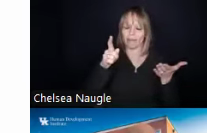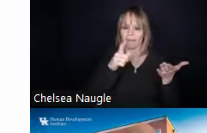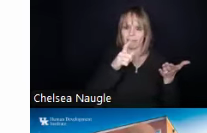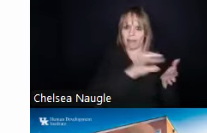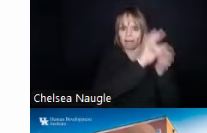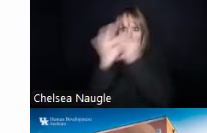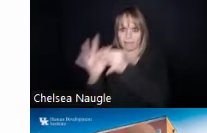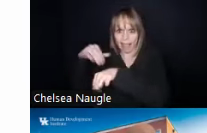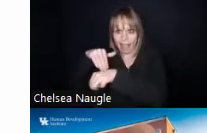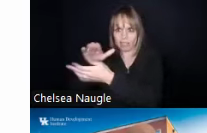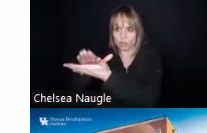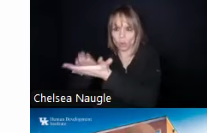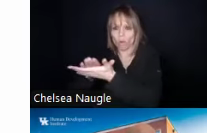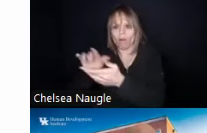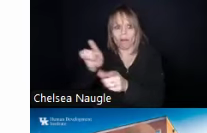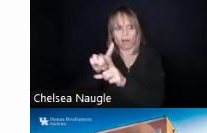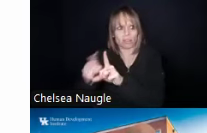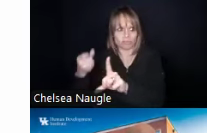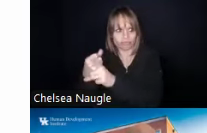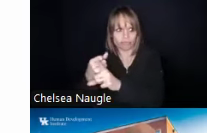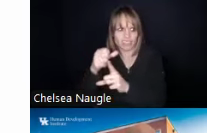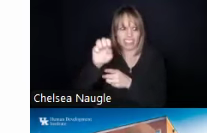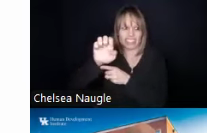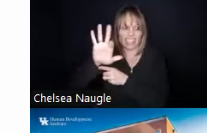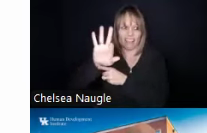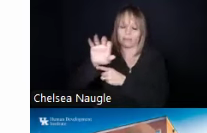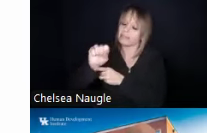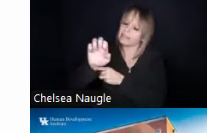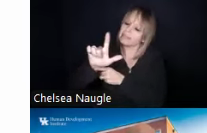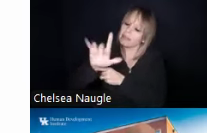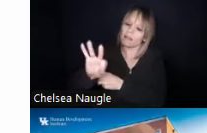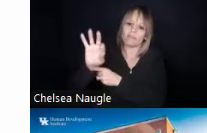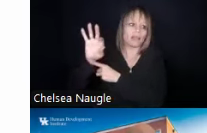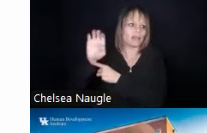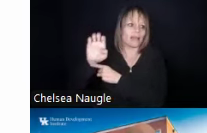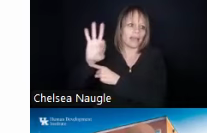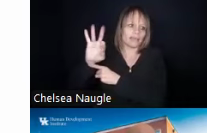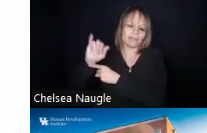self-efficacy and I raised that simply because one of the problems is right now is about half the schools in the United